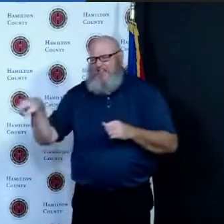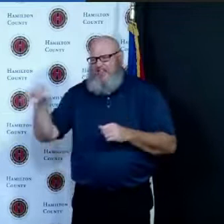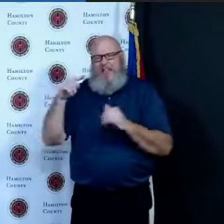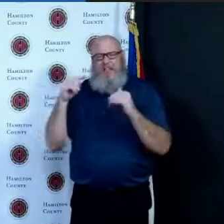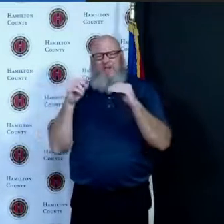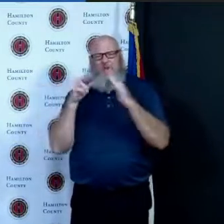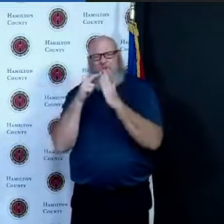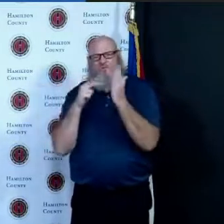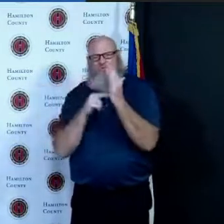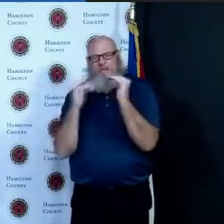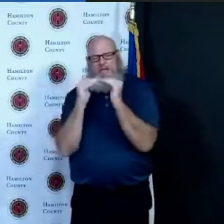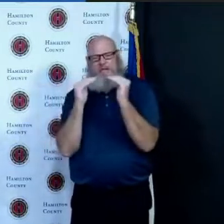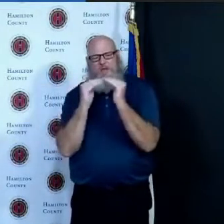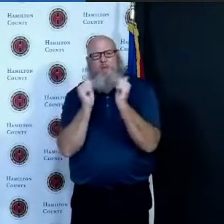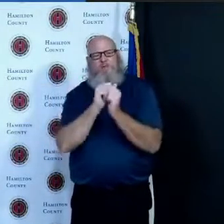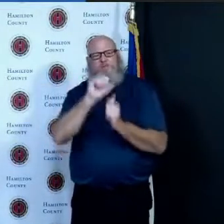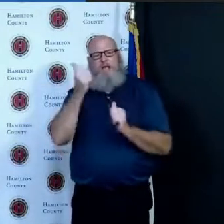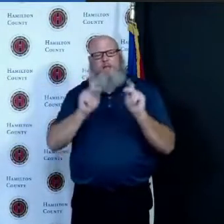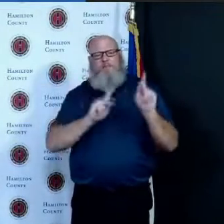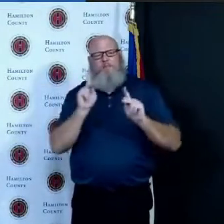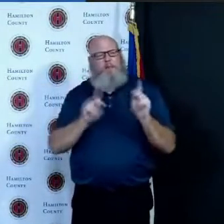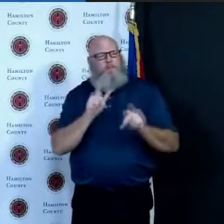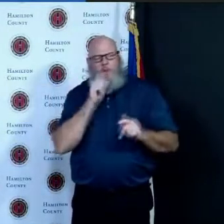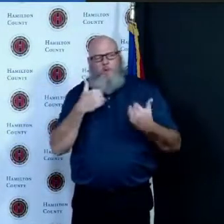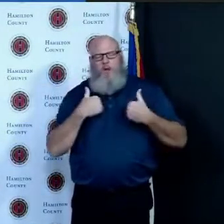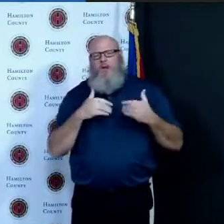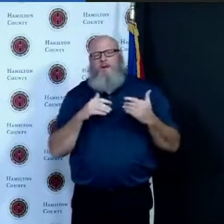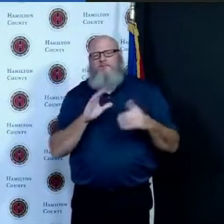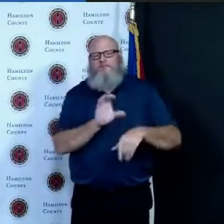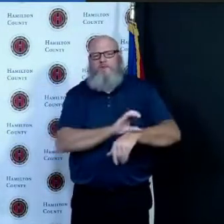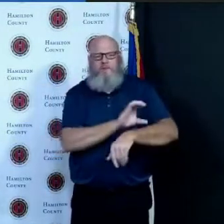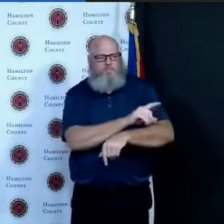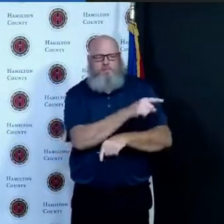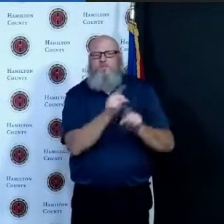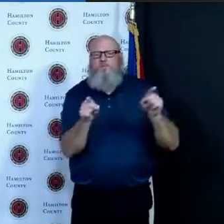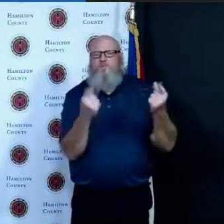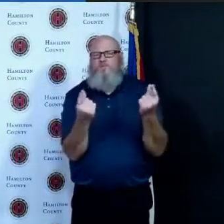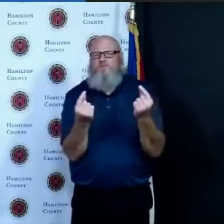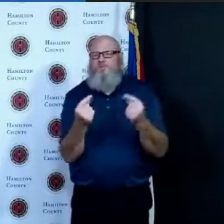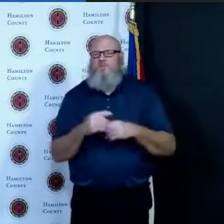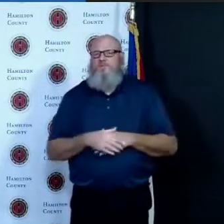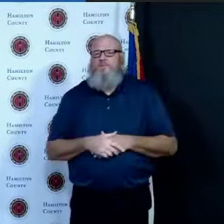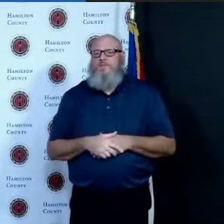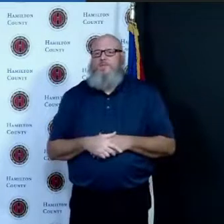are going to introduce what we've been working on which is what you're talking about you know